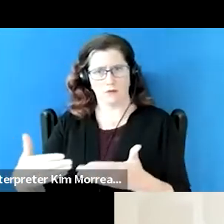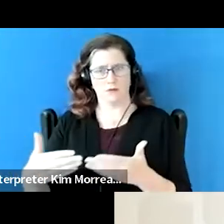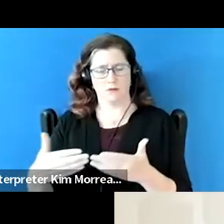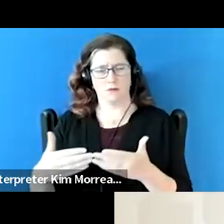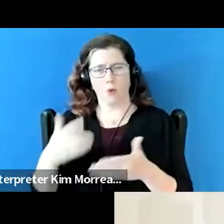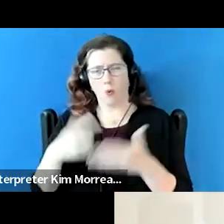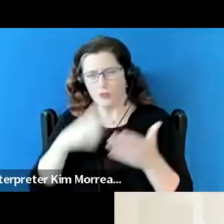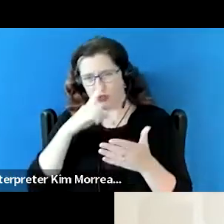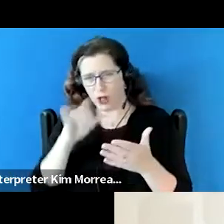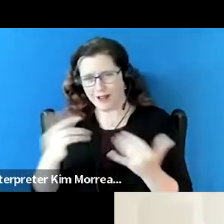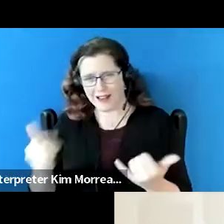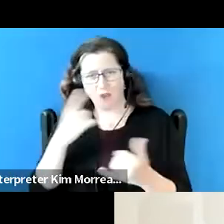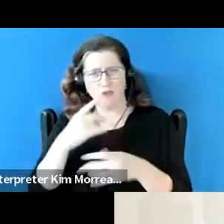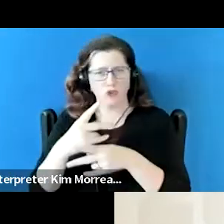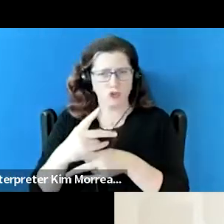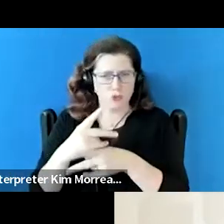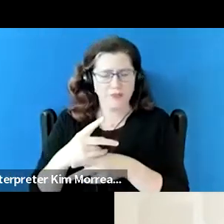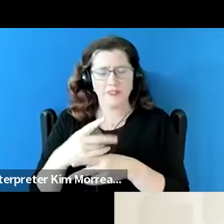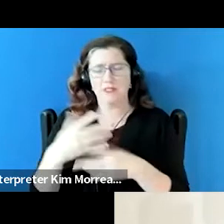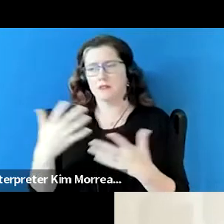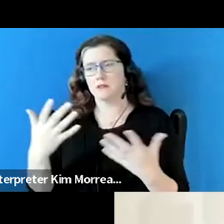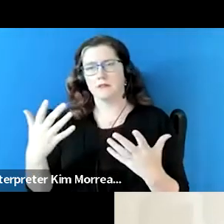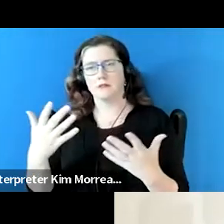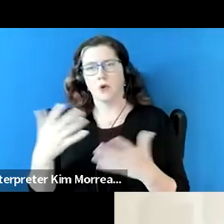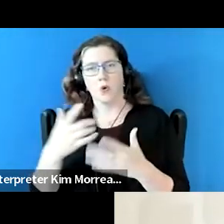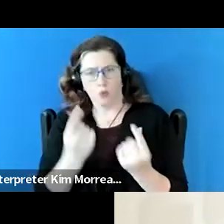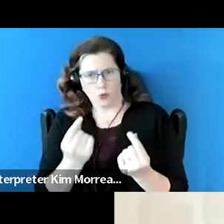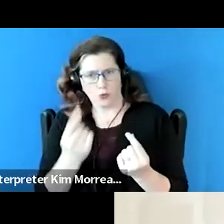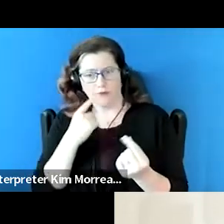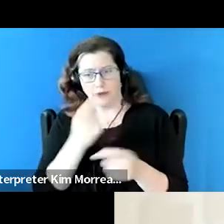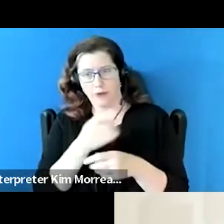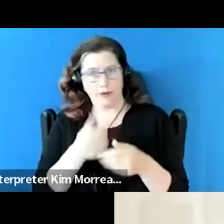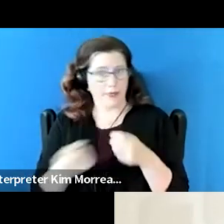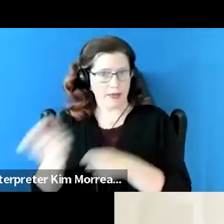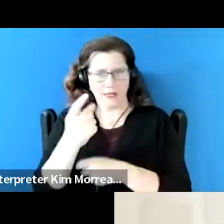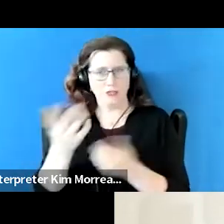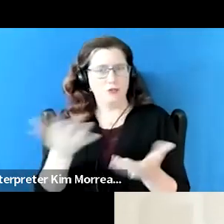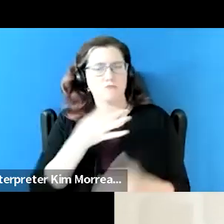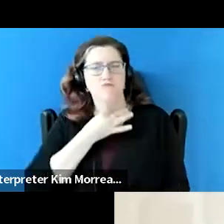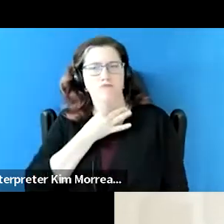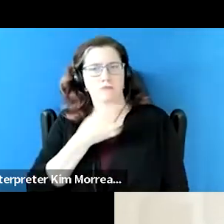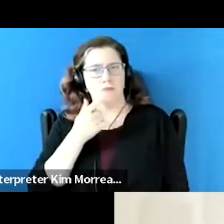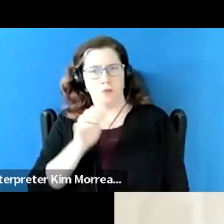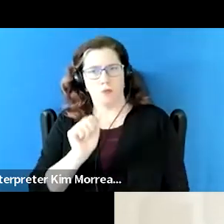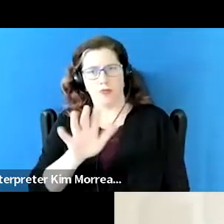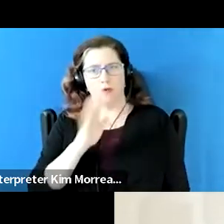lay the land of supervision where do you think you're kind of going to be in the next year ahead with how you're providing supervision.